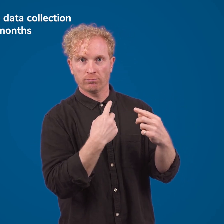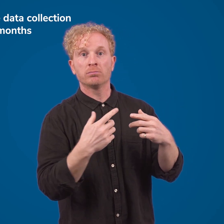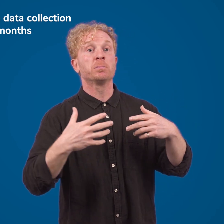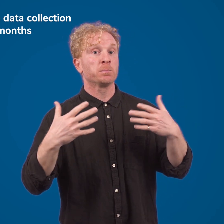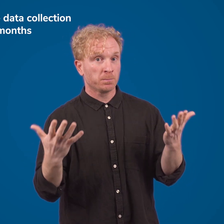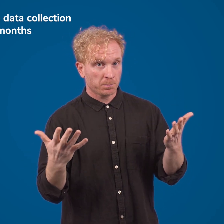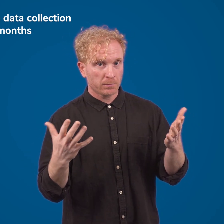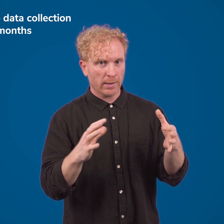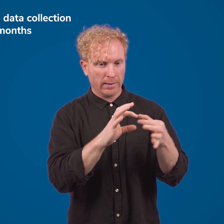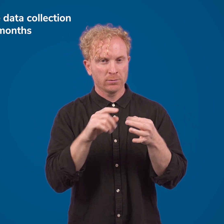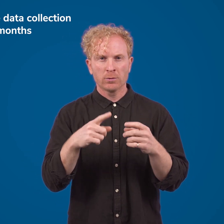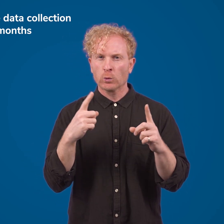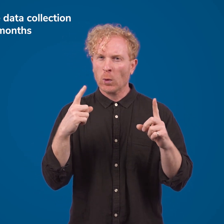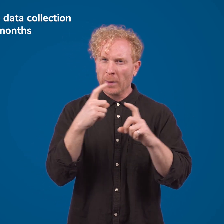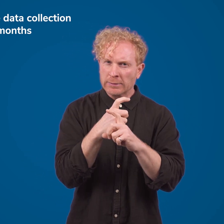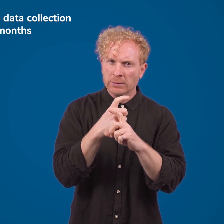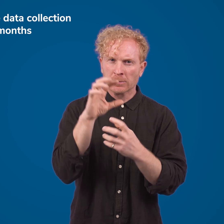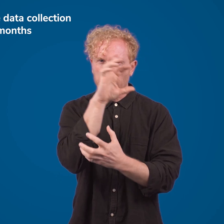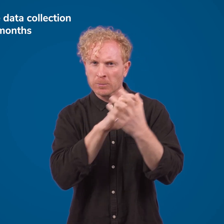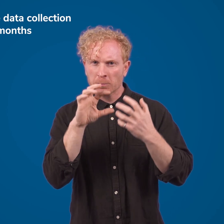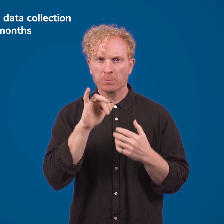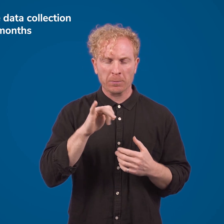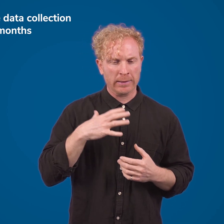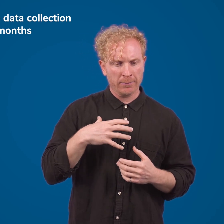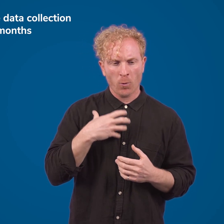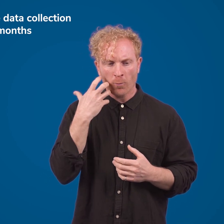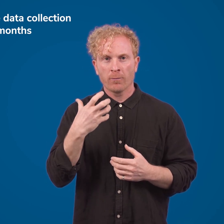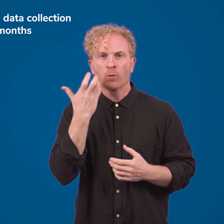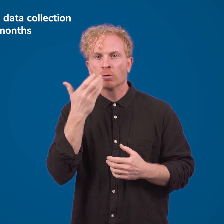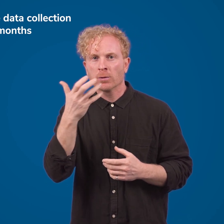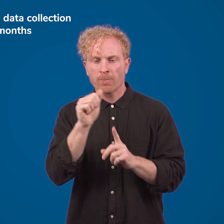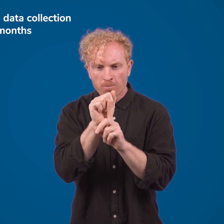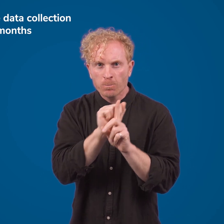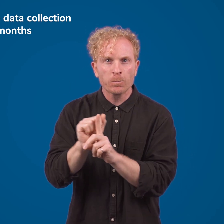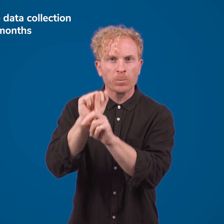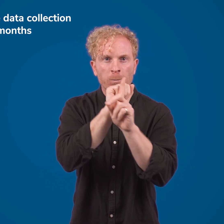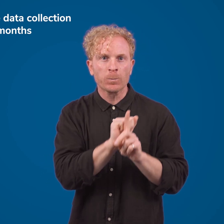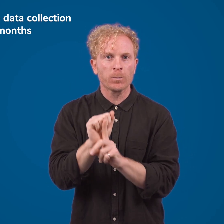however, the linkages are complex and may require further definitional work.